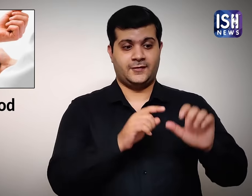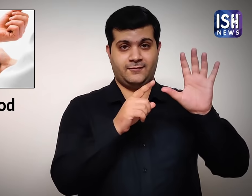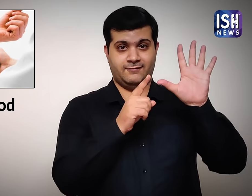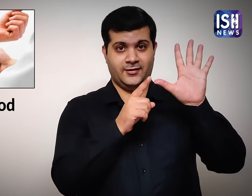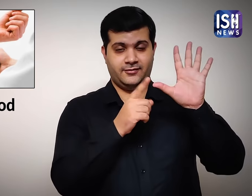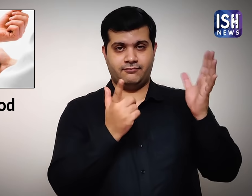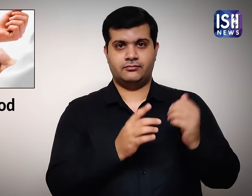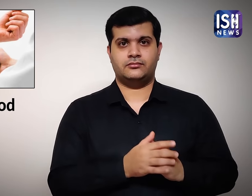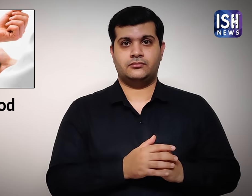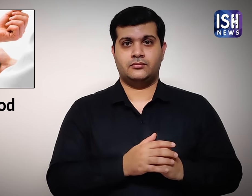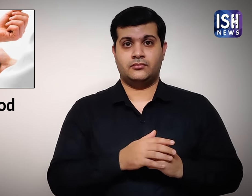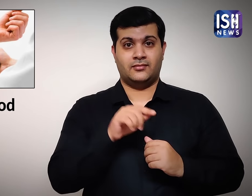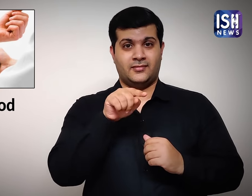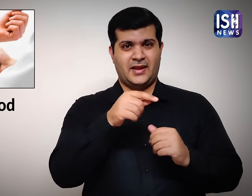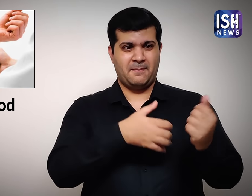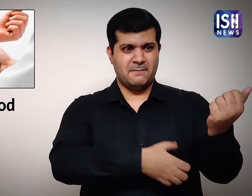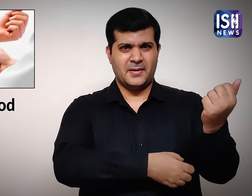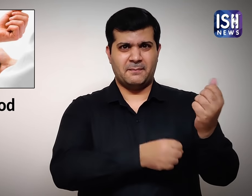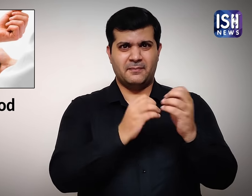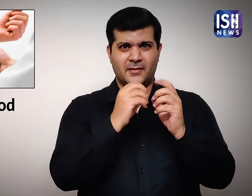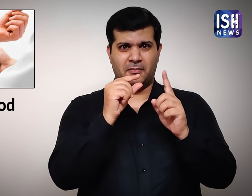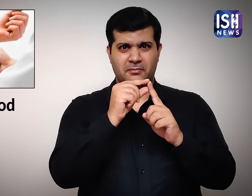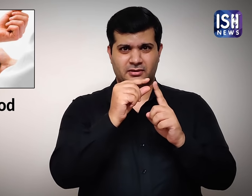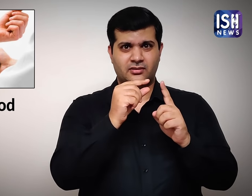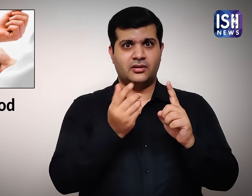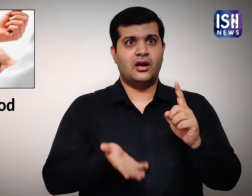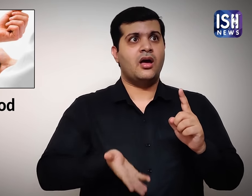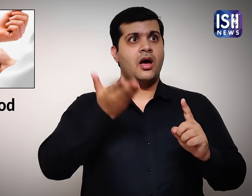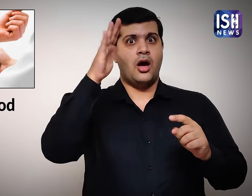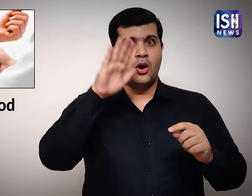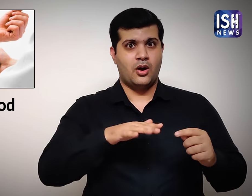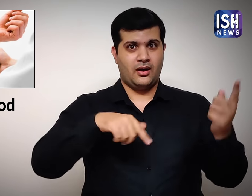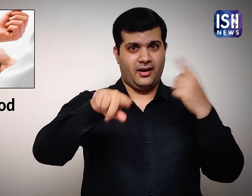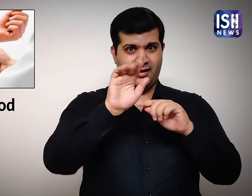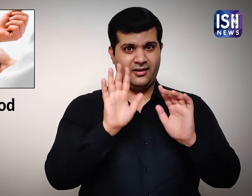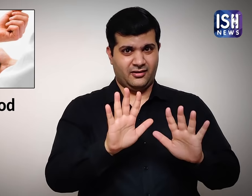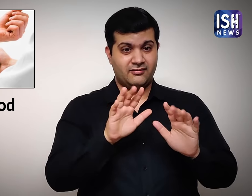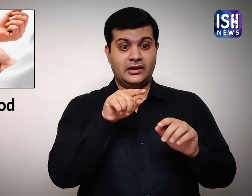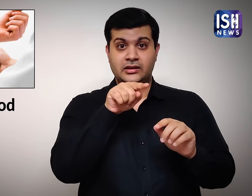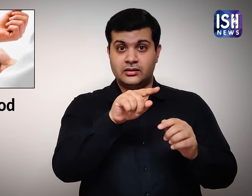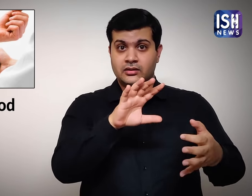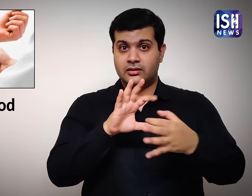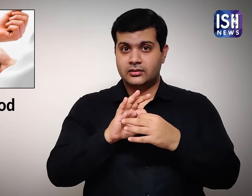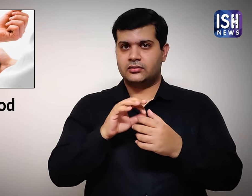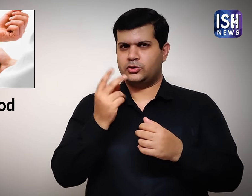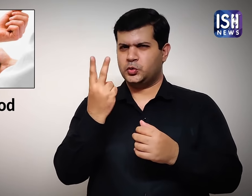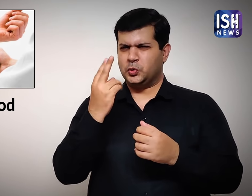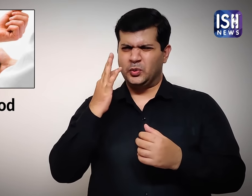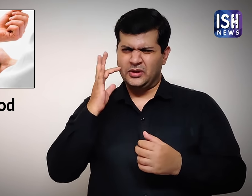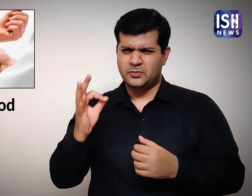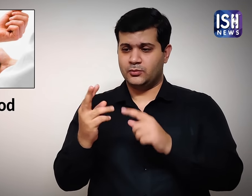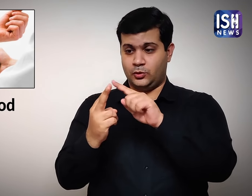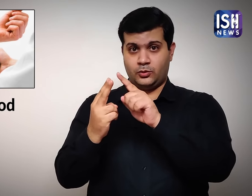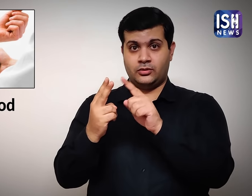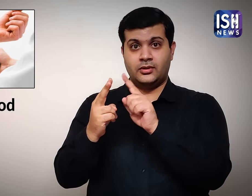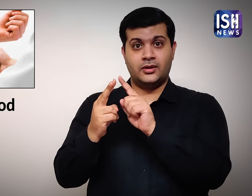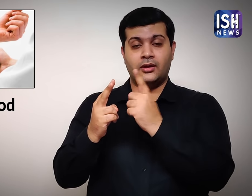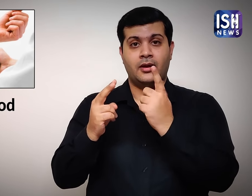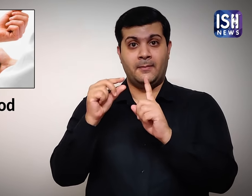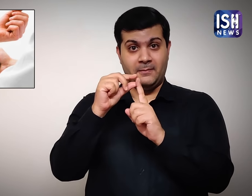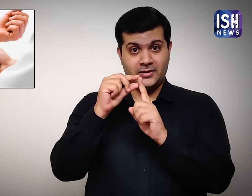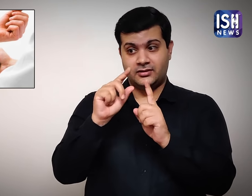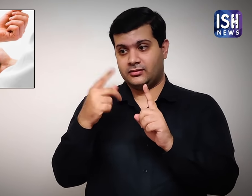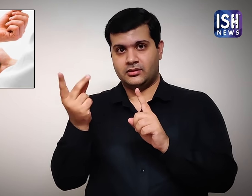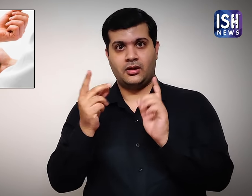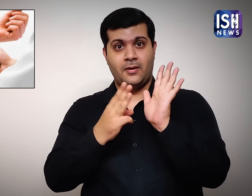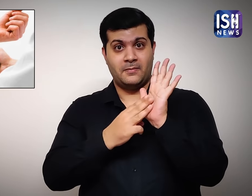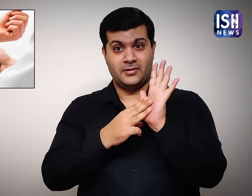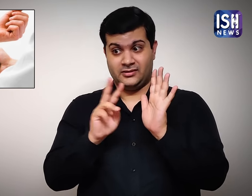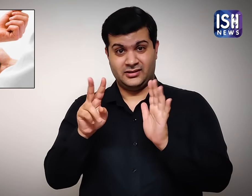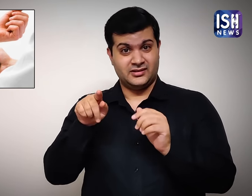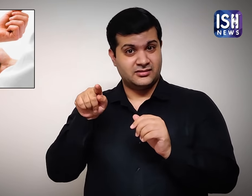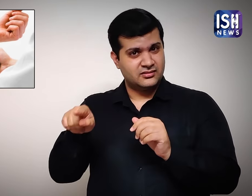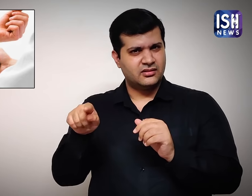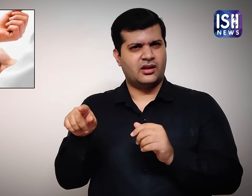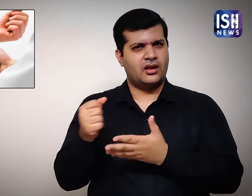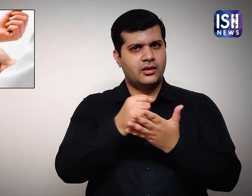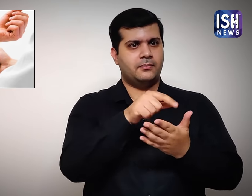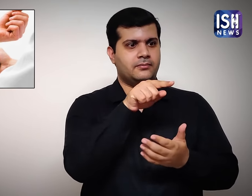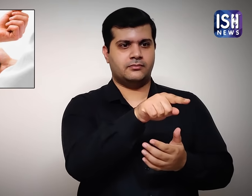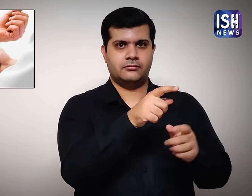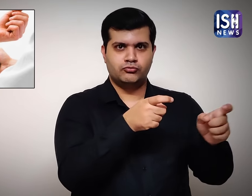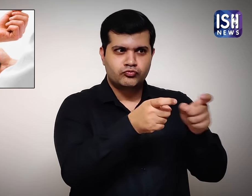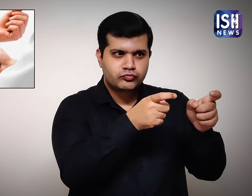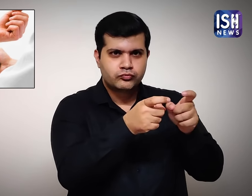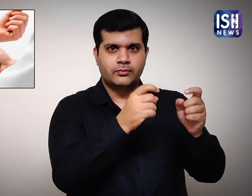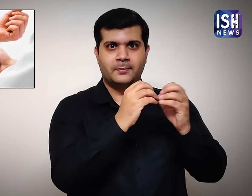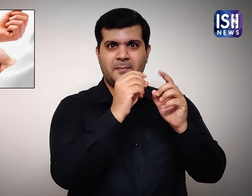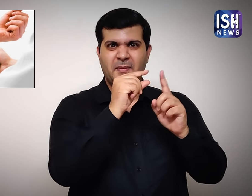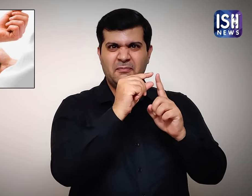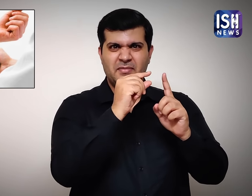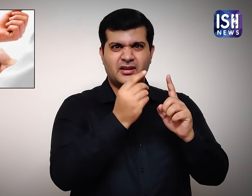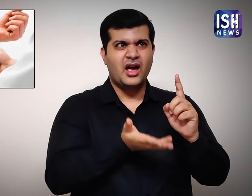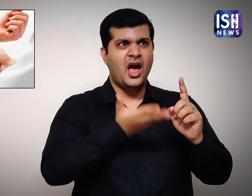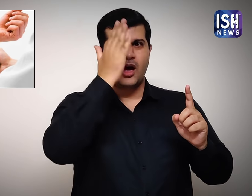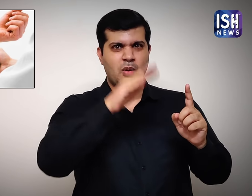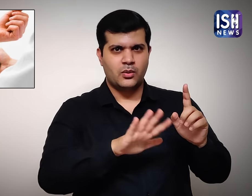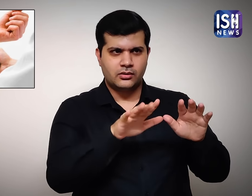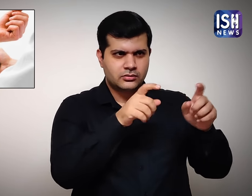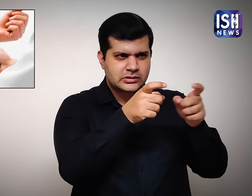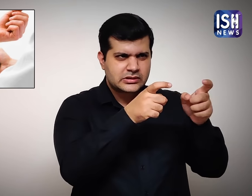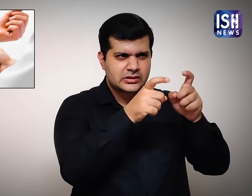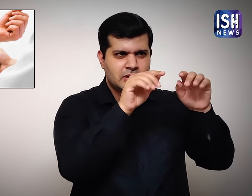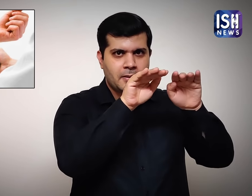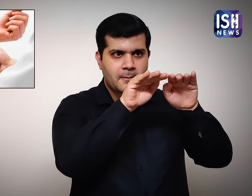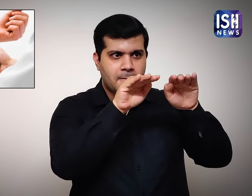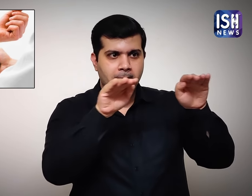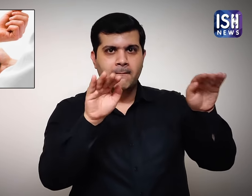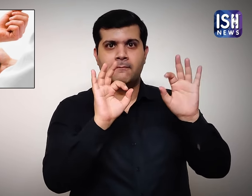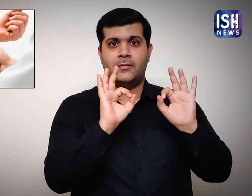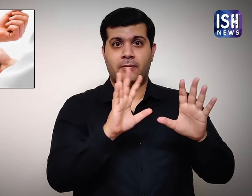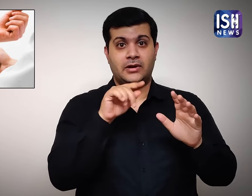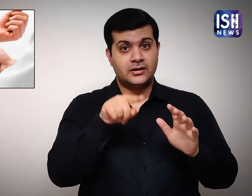To control the blood pressure, potassium and magnesium are important.